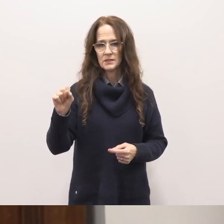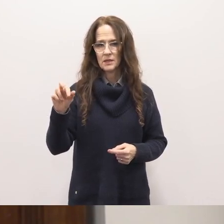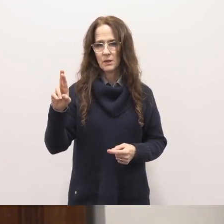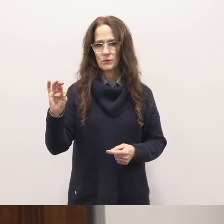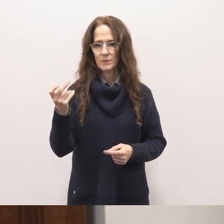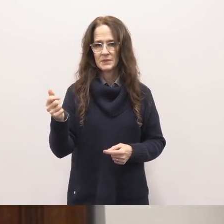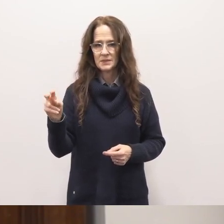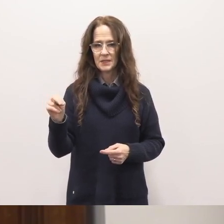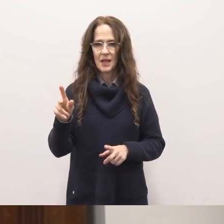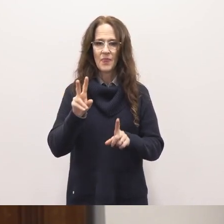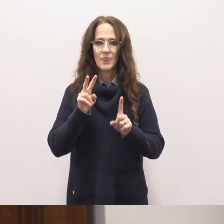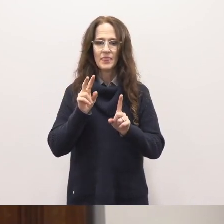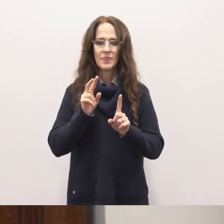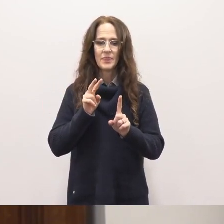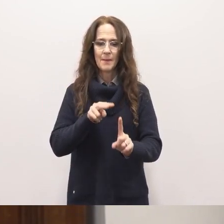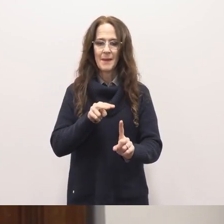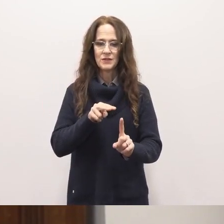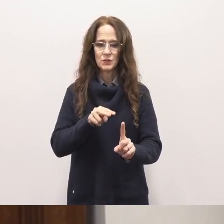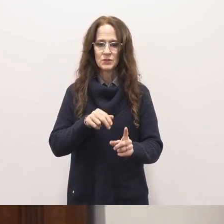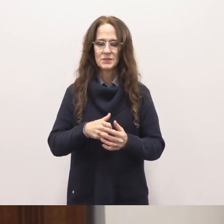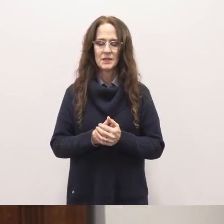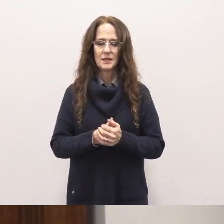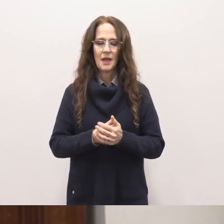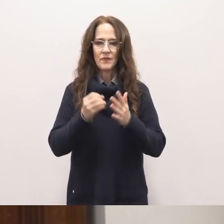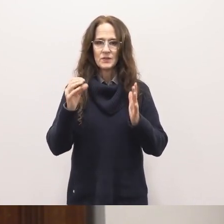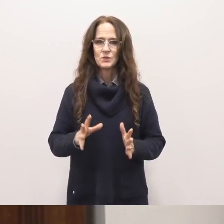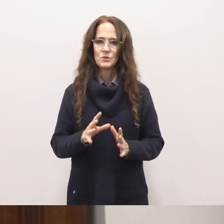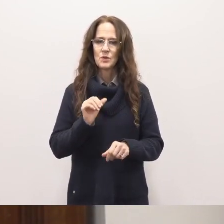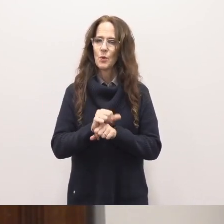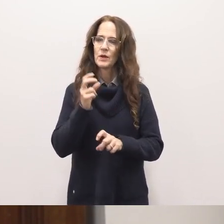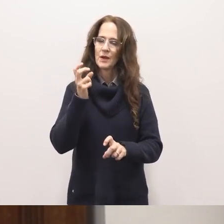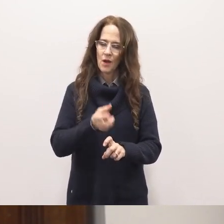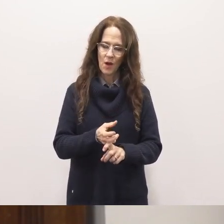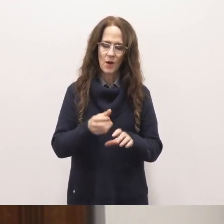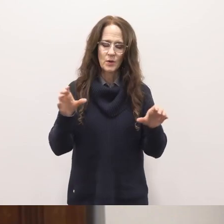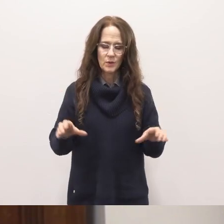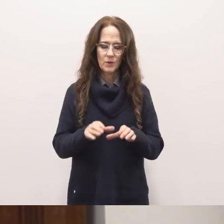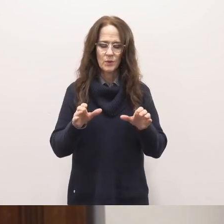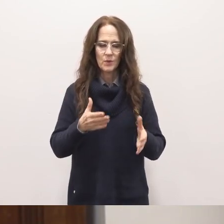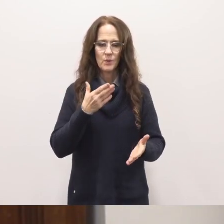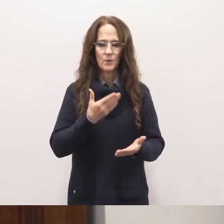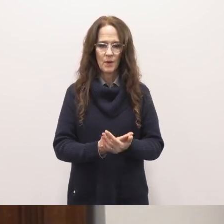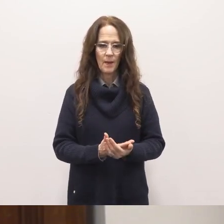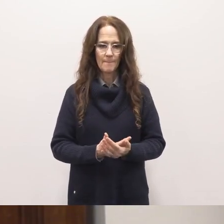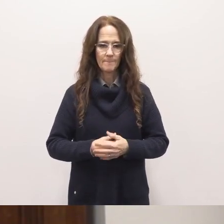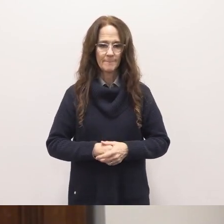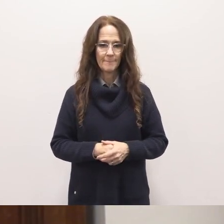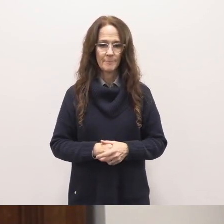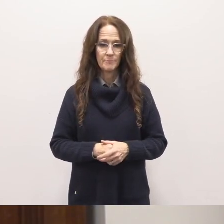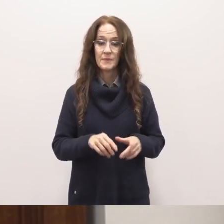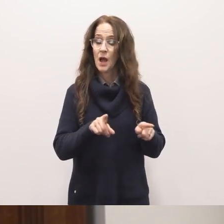and the students who are working so hard to do well. I was also gonna talk